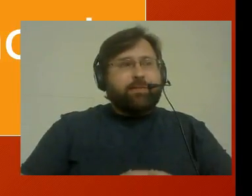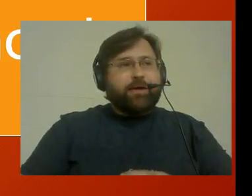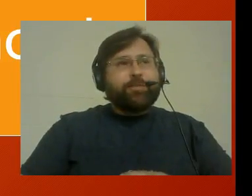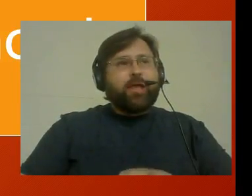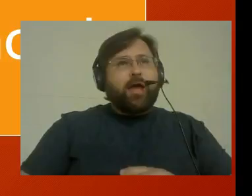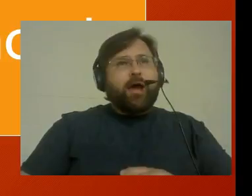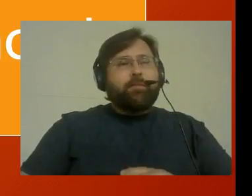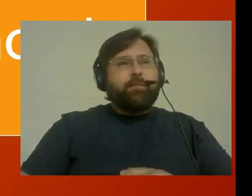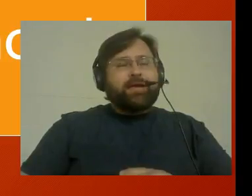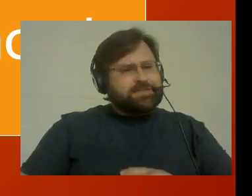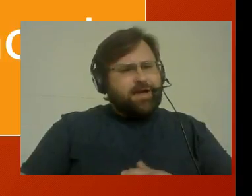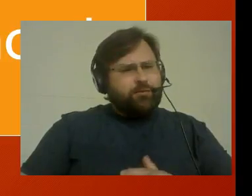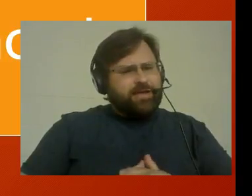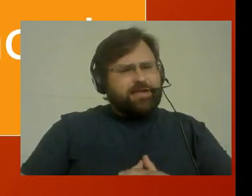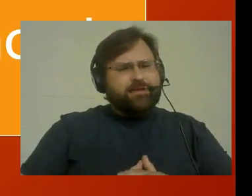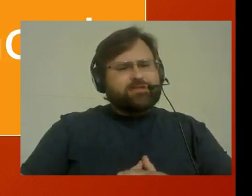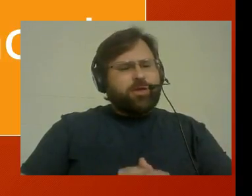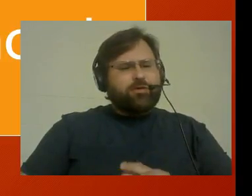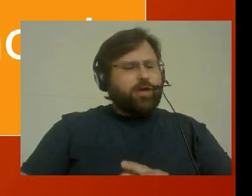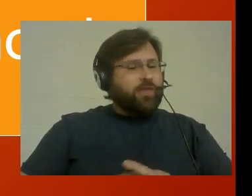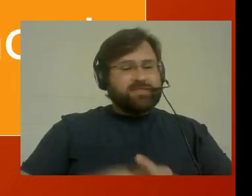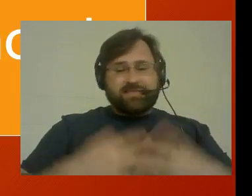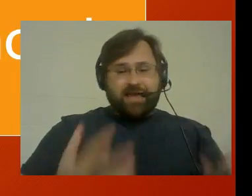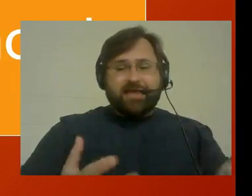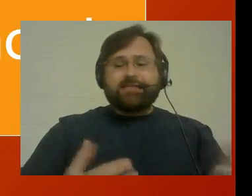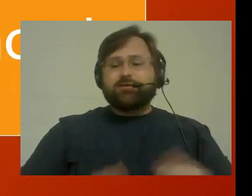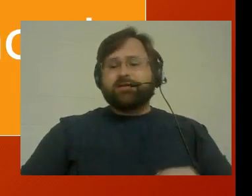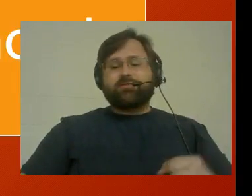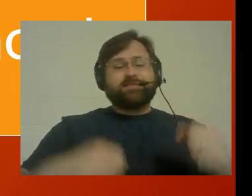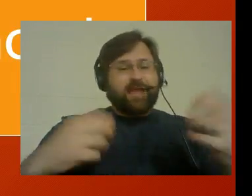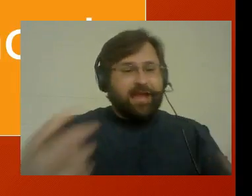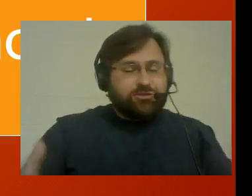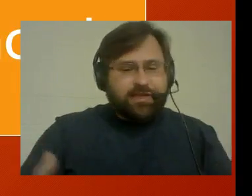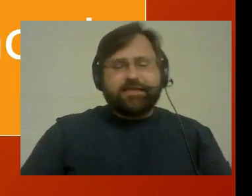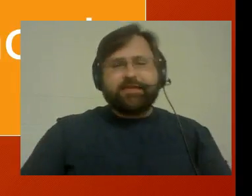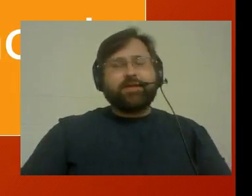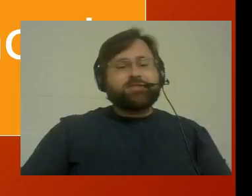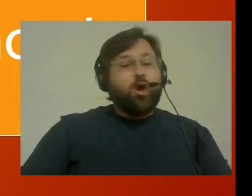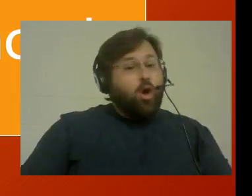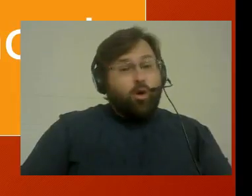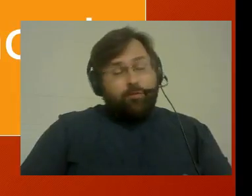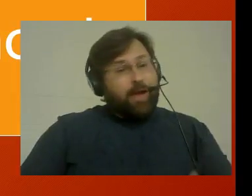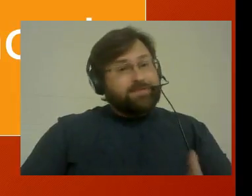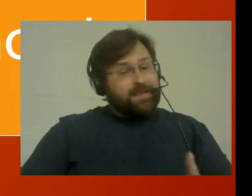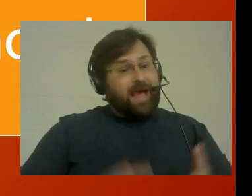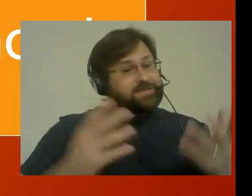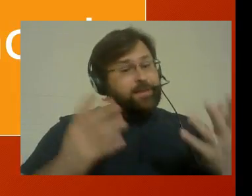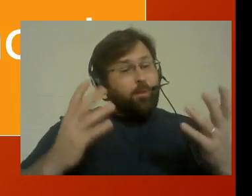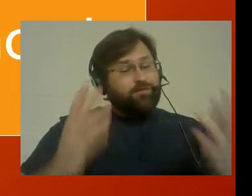better because it's not really clear as to whether or not this is a dialectical difference an age related difference or if perhaps it has some morphological